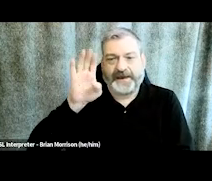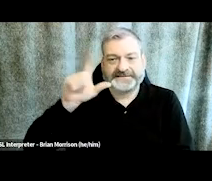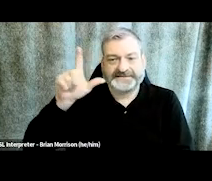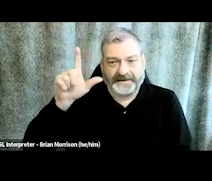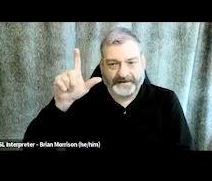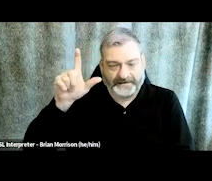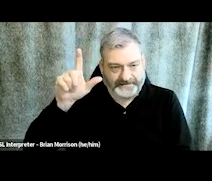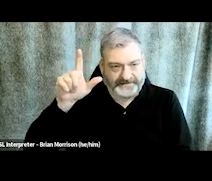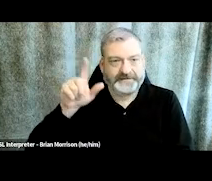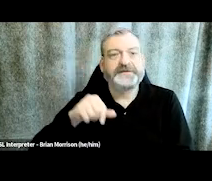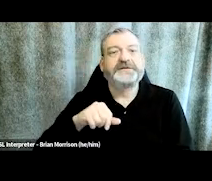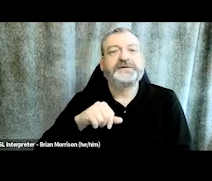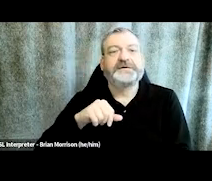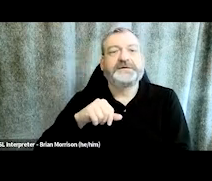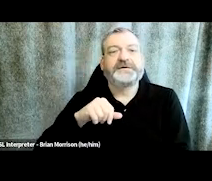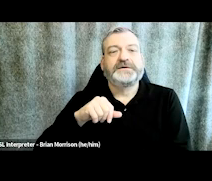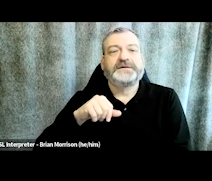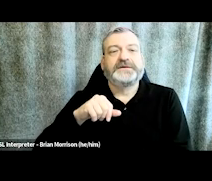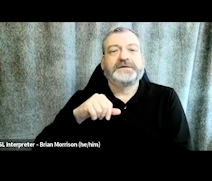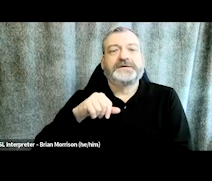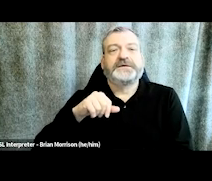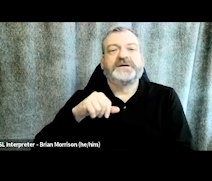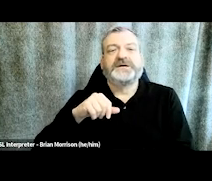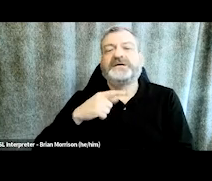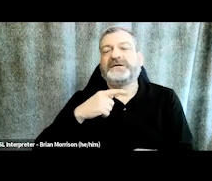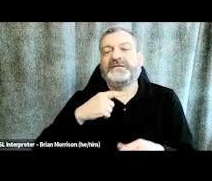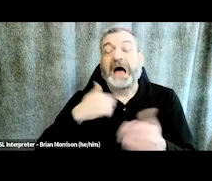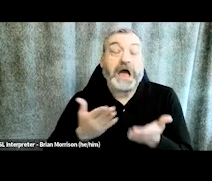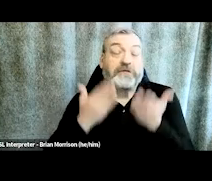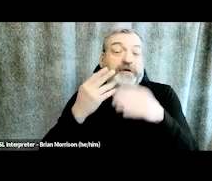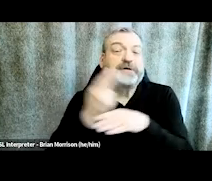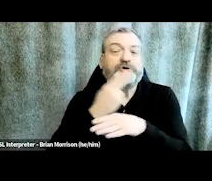I generally recommend using the default background and default font colors.